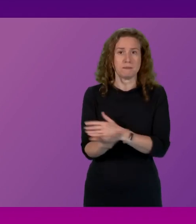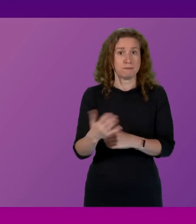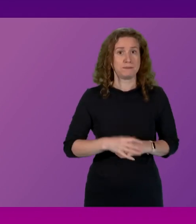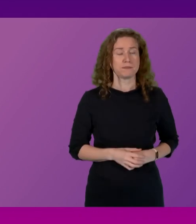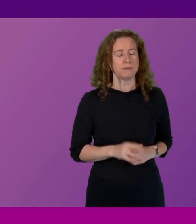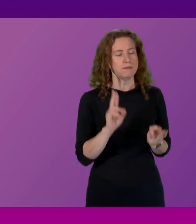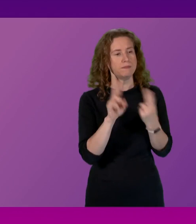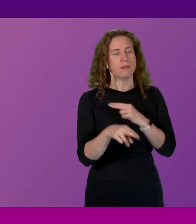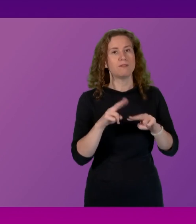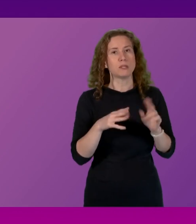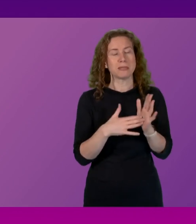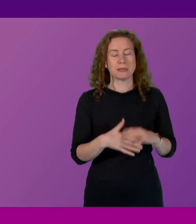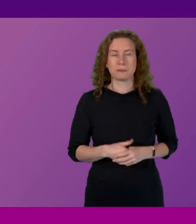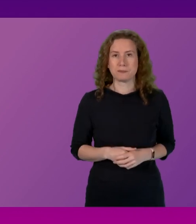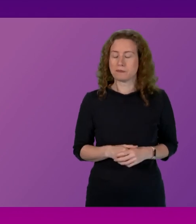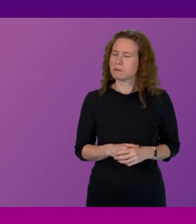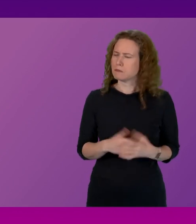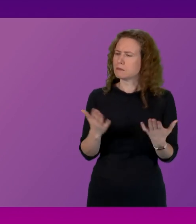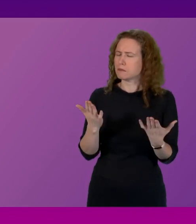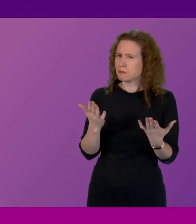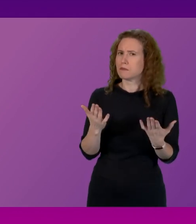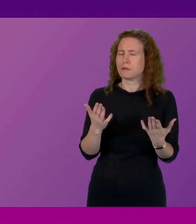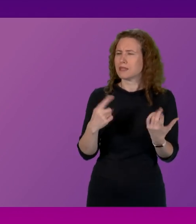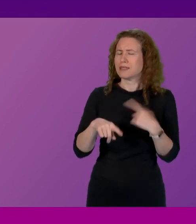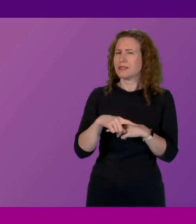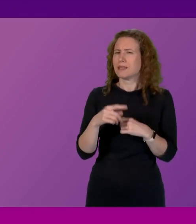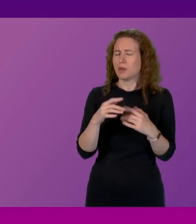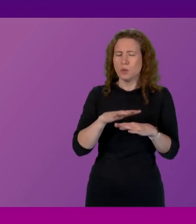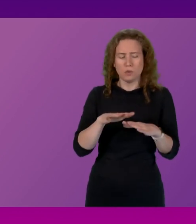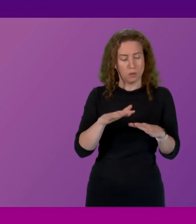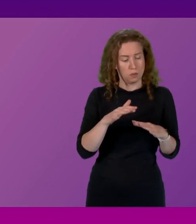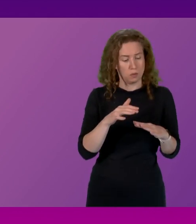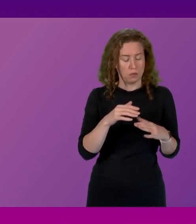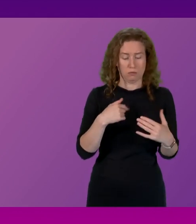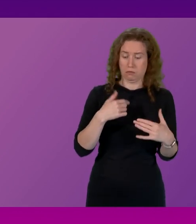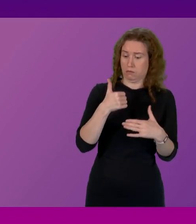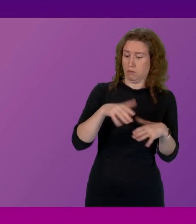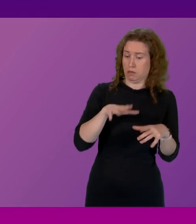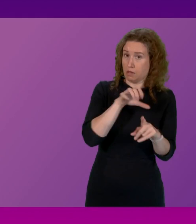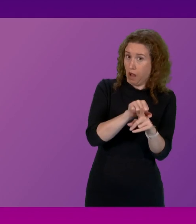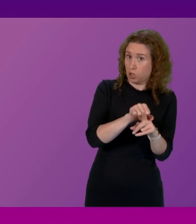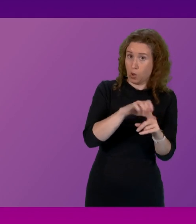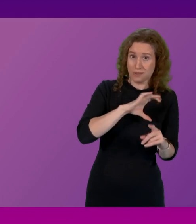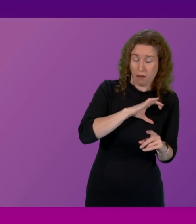When people do not get treatment as quickly as they should or when targets are missed,